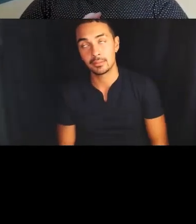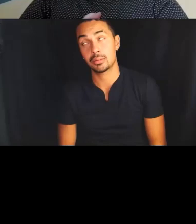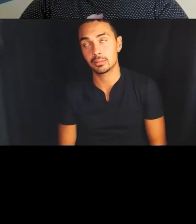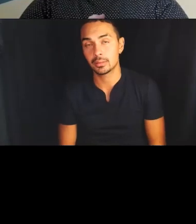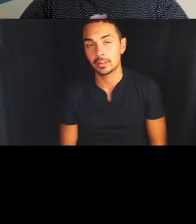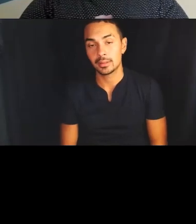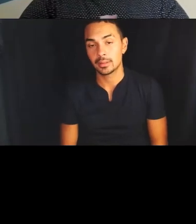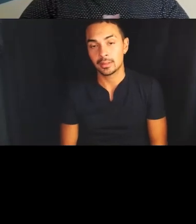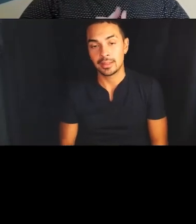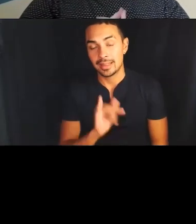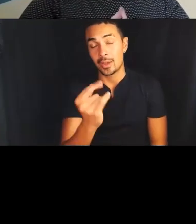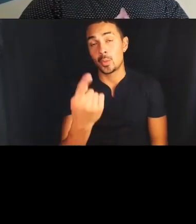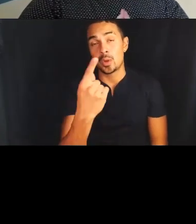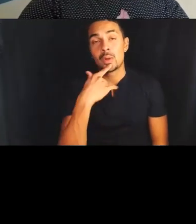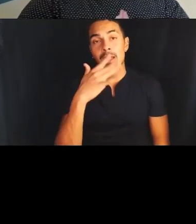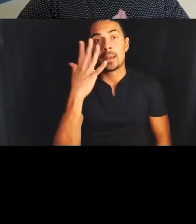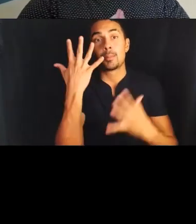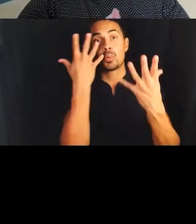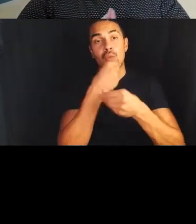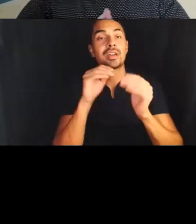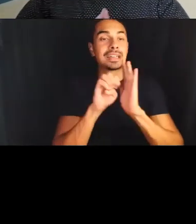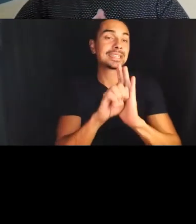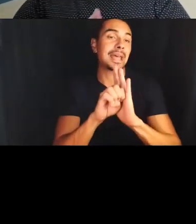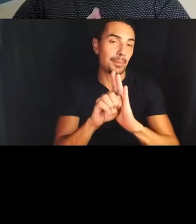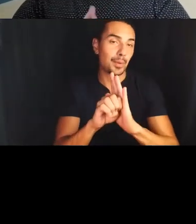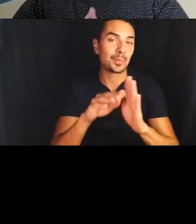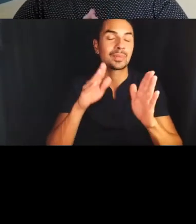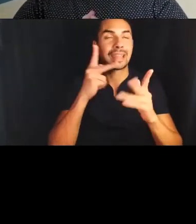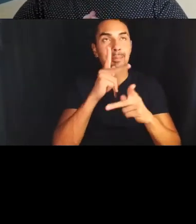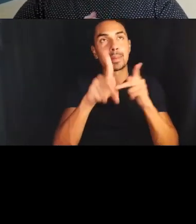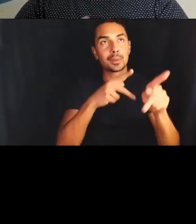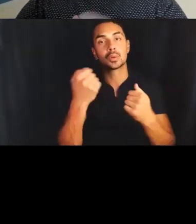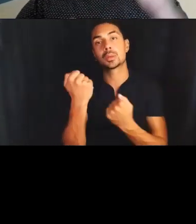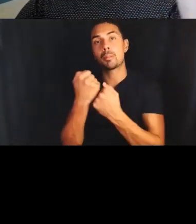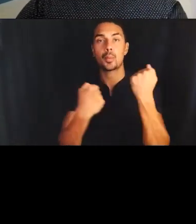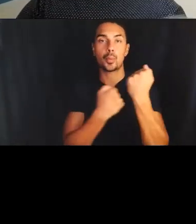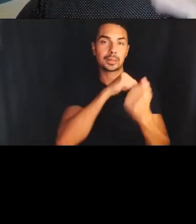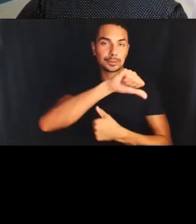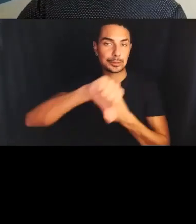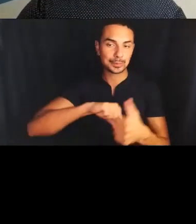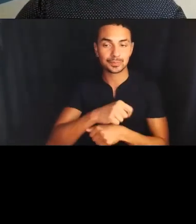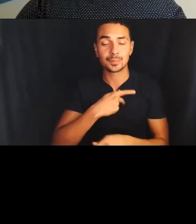So that was one really beautiful example of that. And we kept hearing again and again